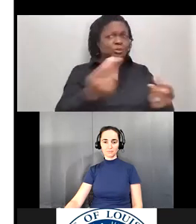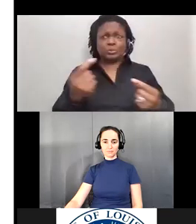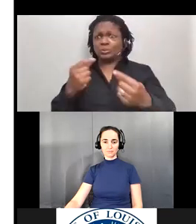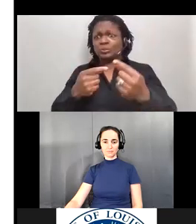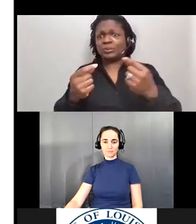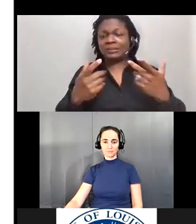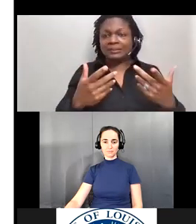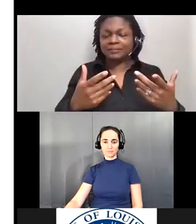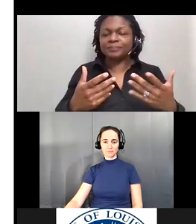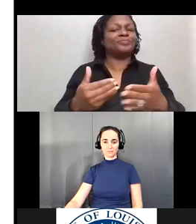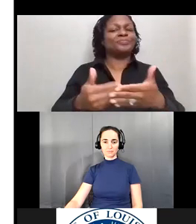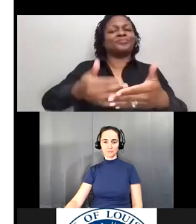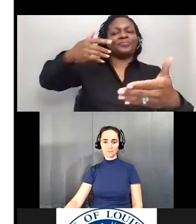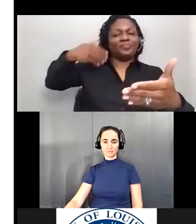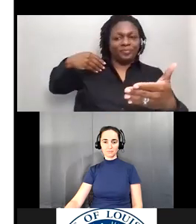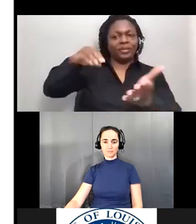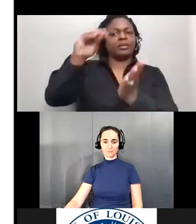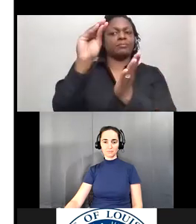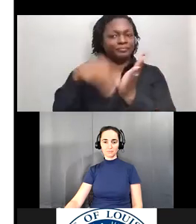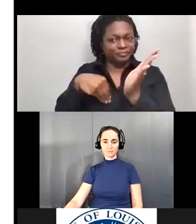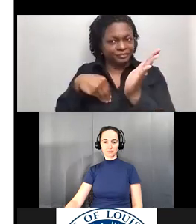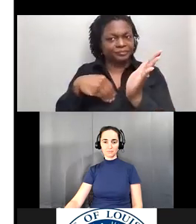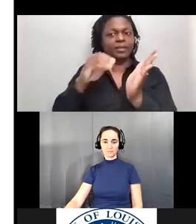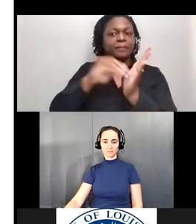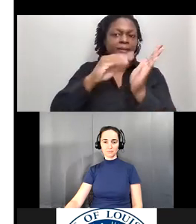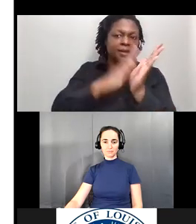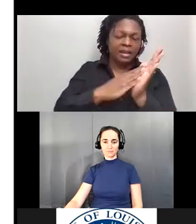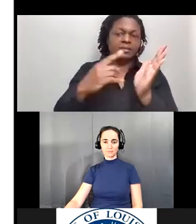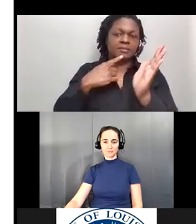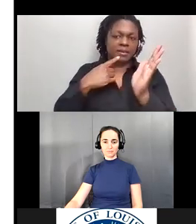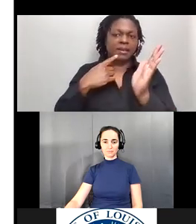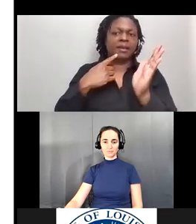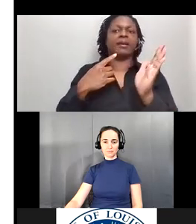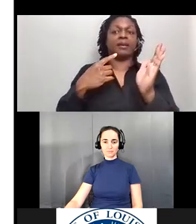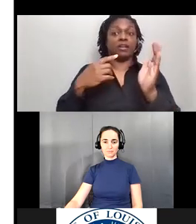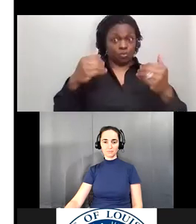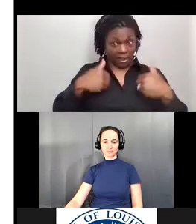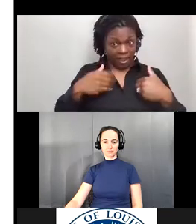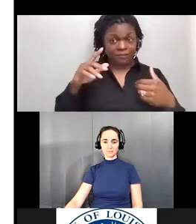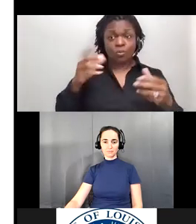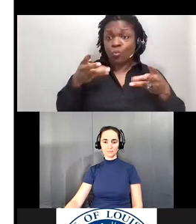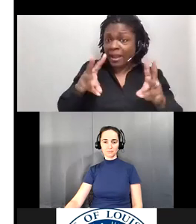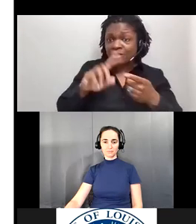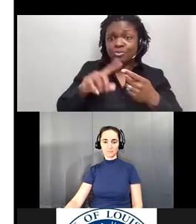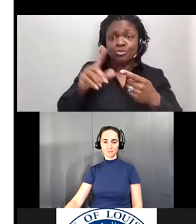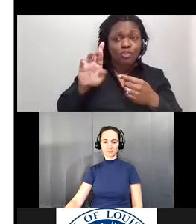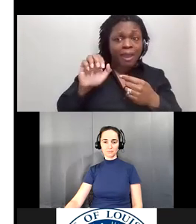over to law enforcement maybe you've already you've turned it in and they know what tracking technology that you have. 15:52:53 There's a lot of different tracking